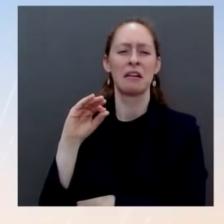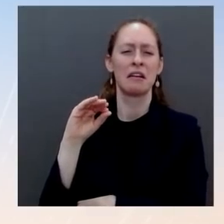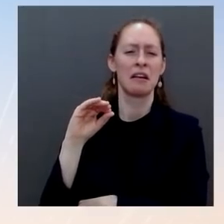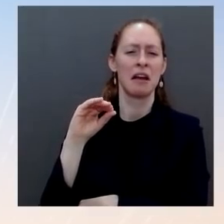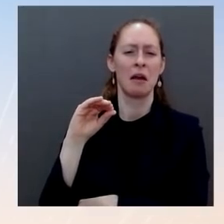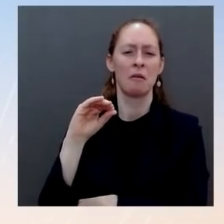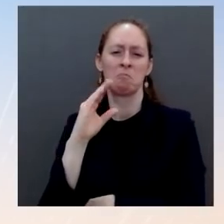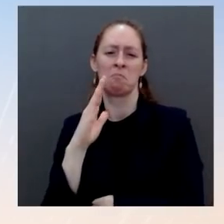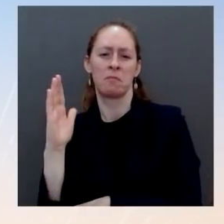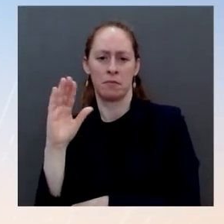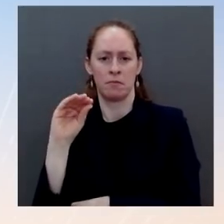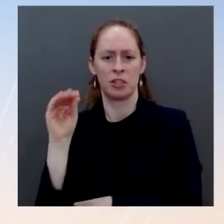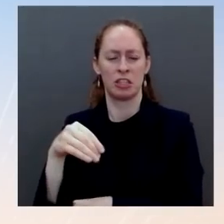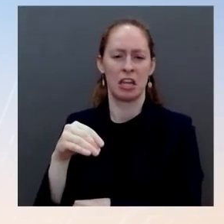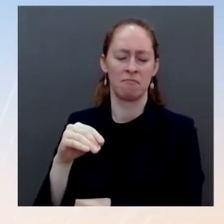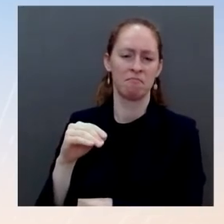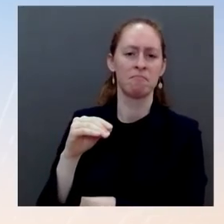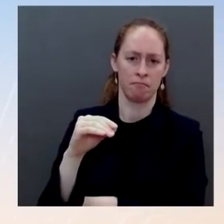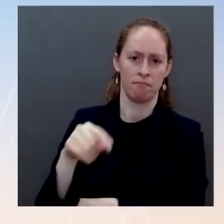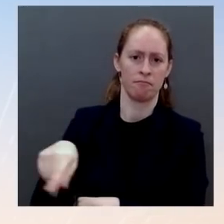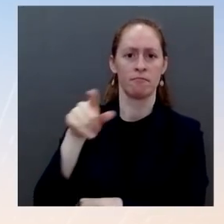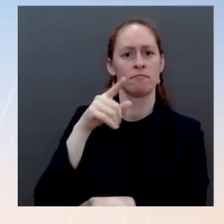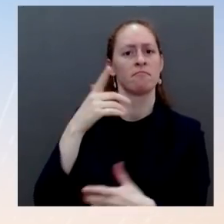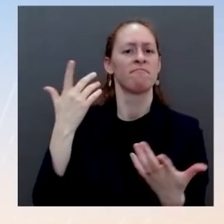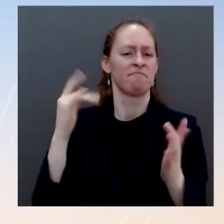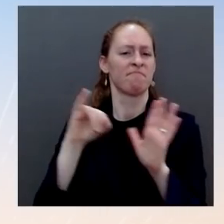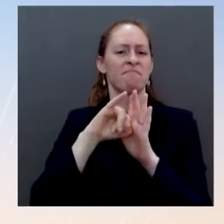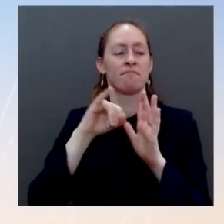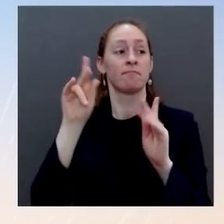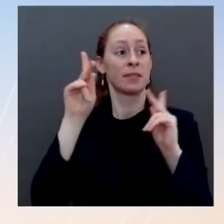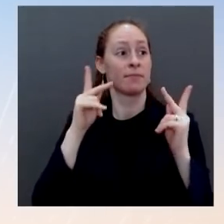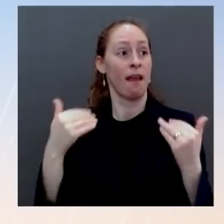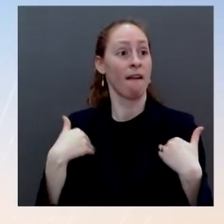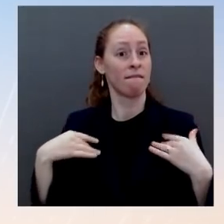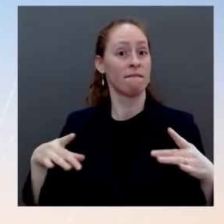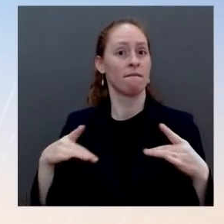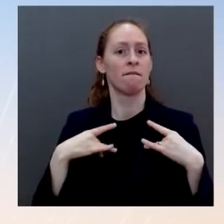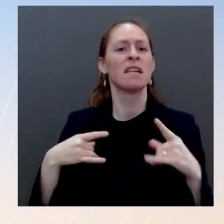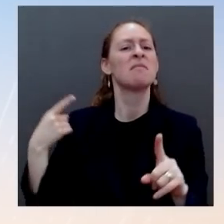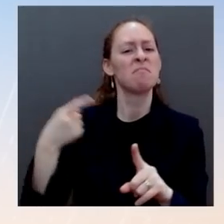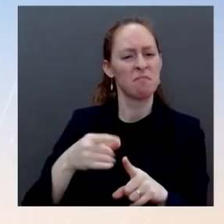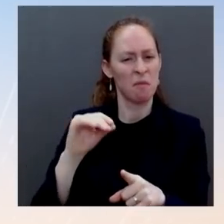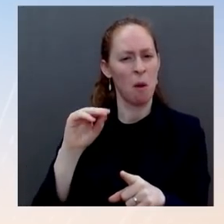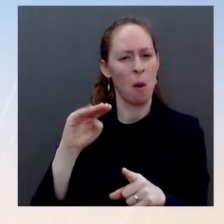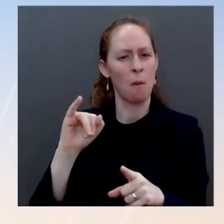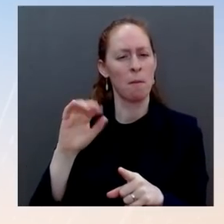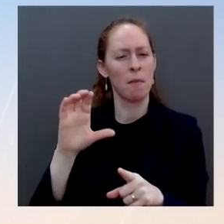So, what is the point of calling someone "fully vaccinated" with only that primary series of shots